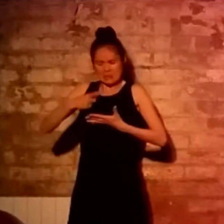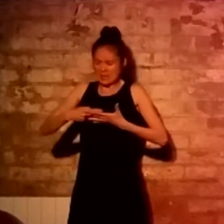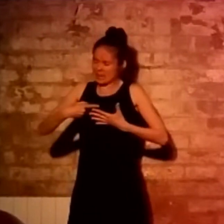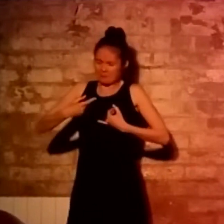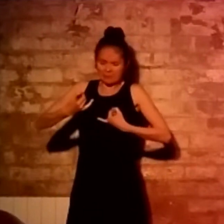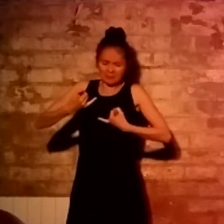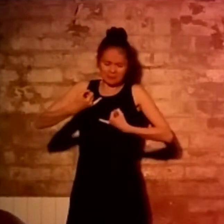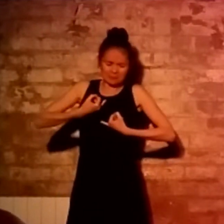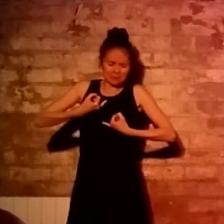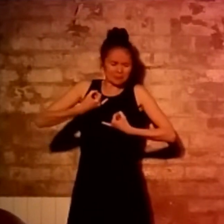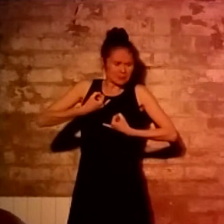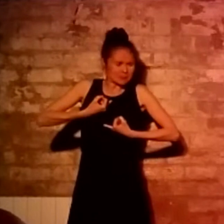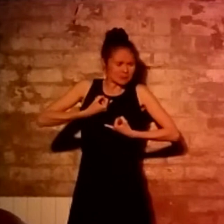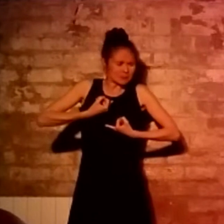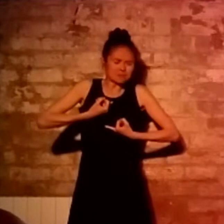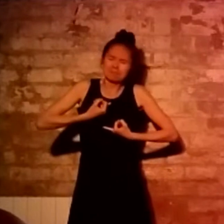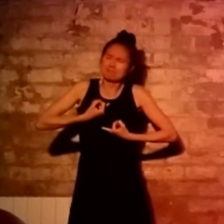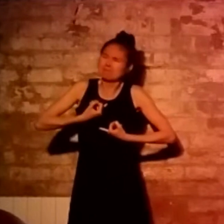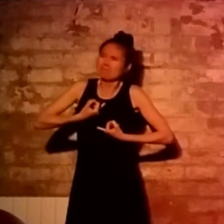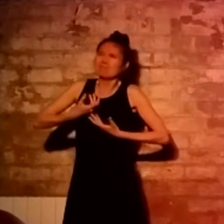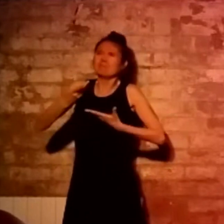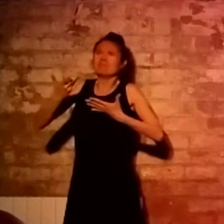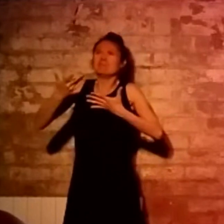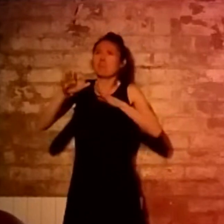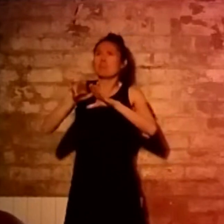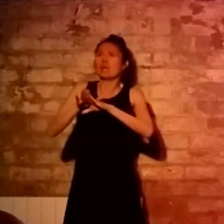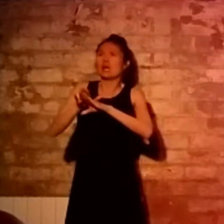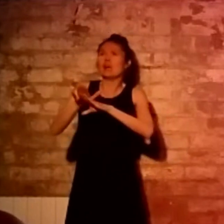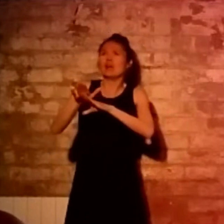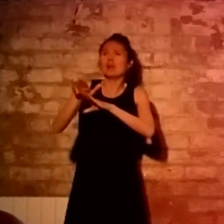For there, as always, still lieth the seas.